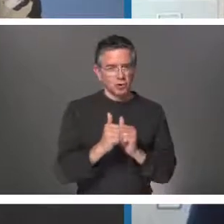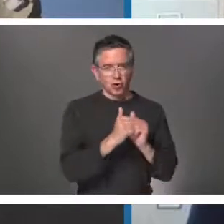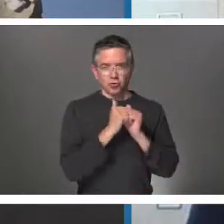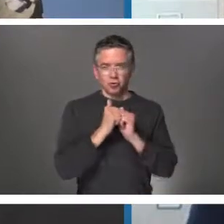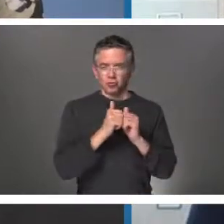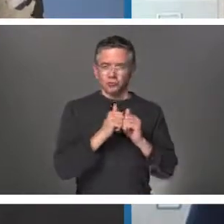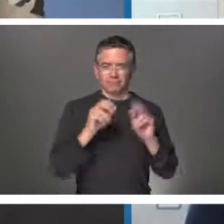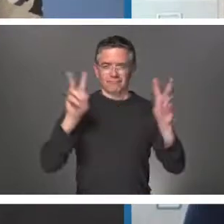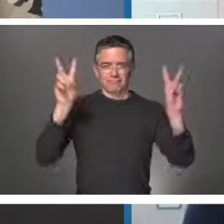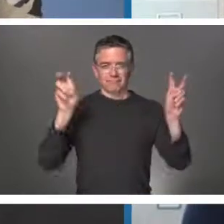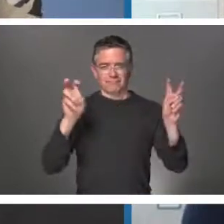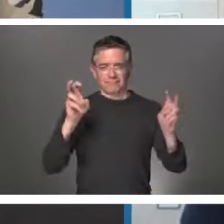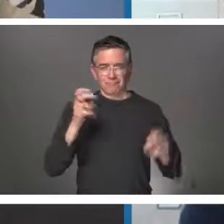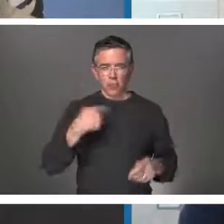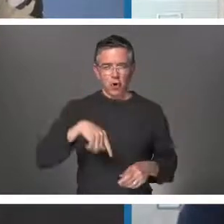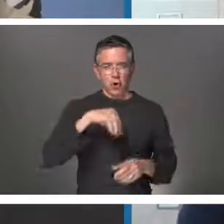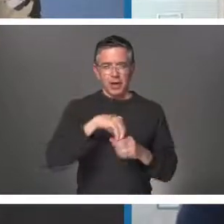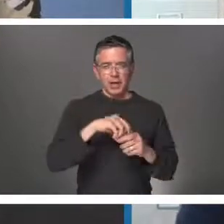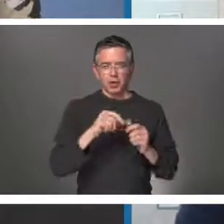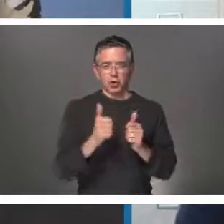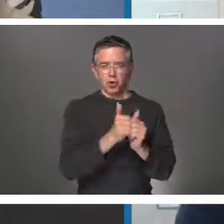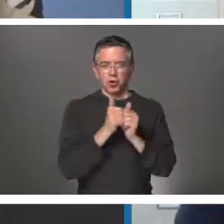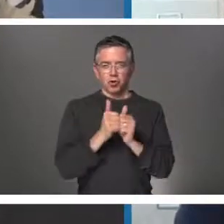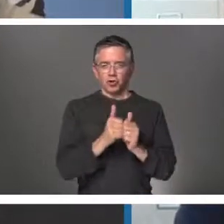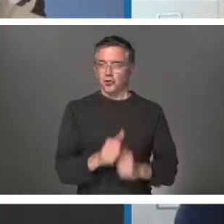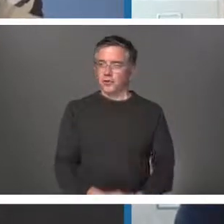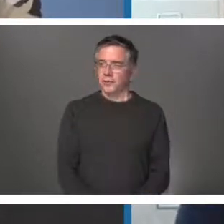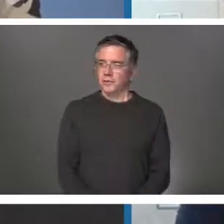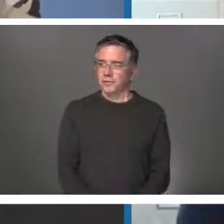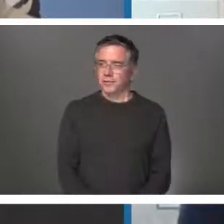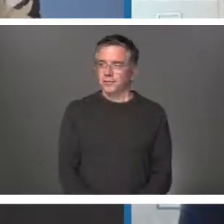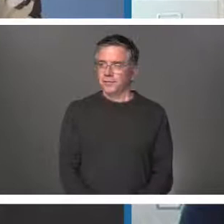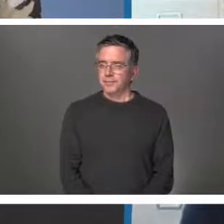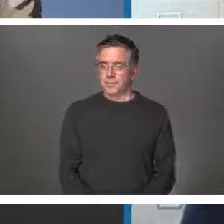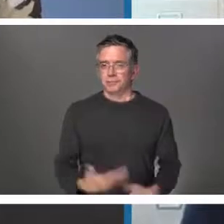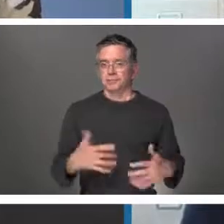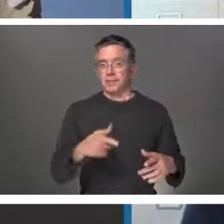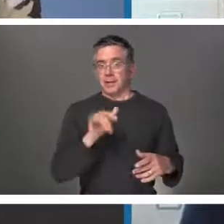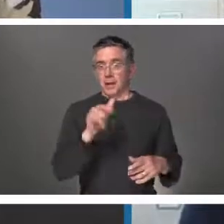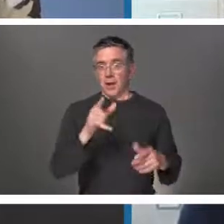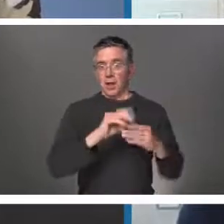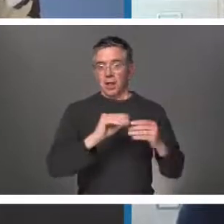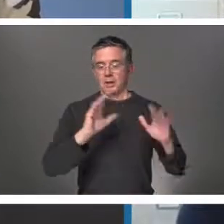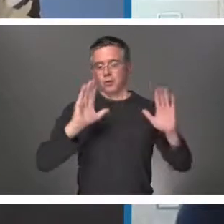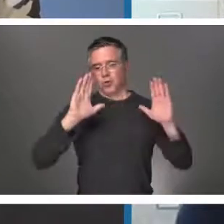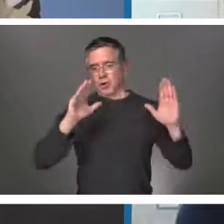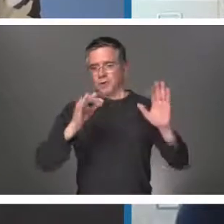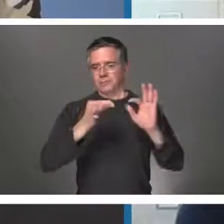how we can make sure that we're checking in on each other and helping those that may not have that access.